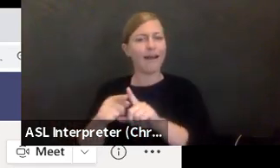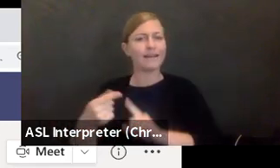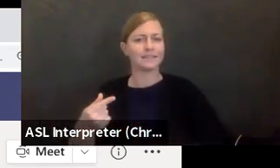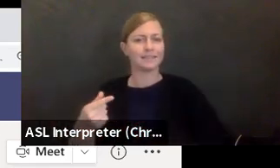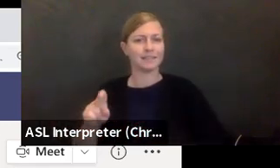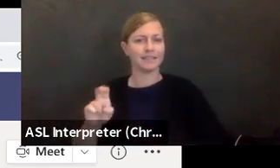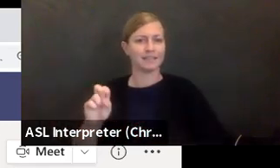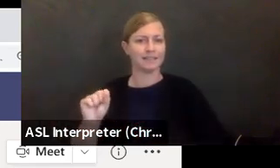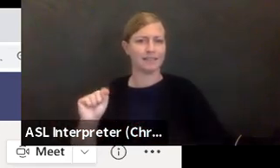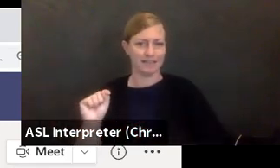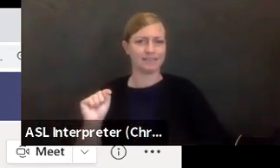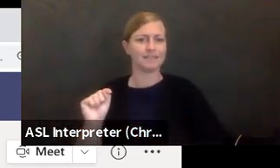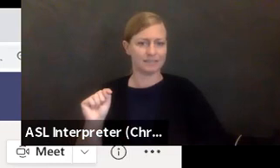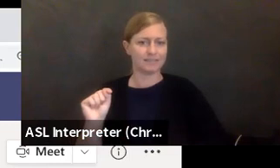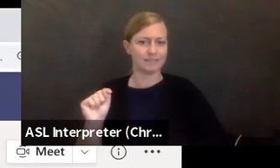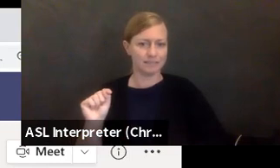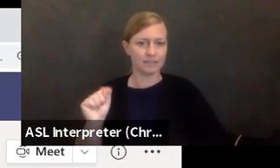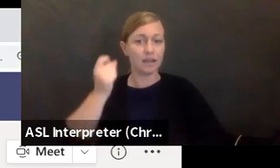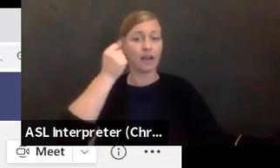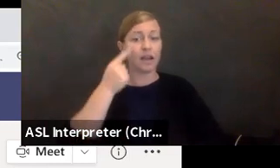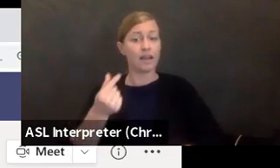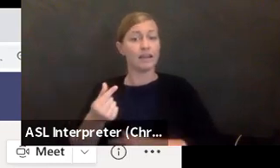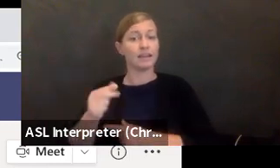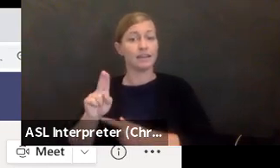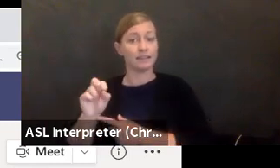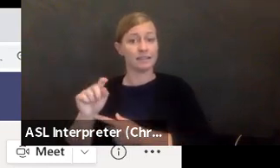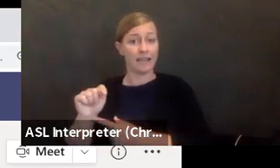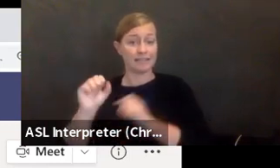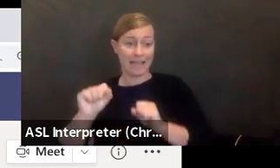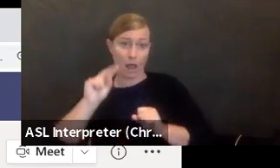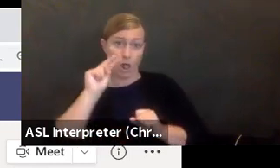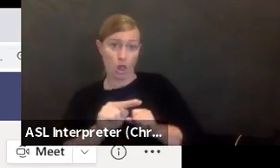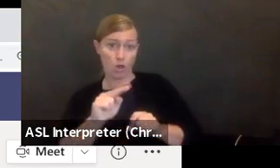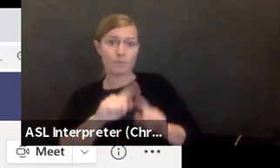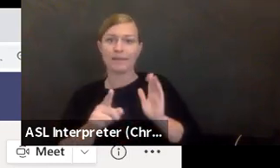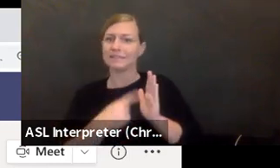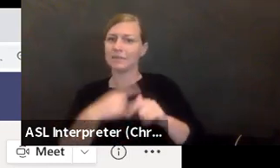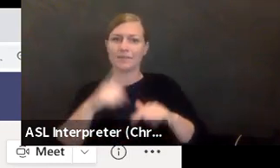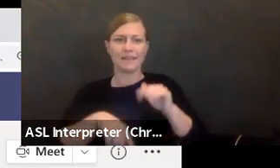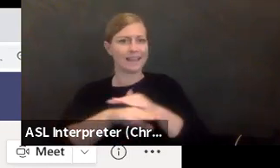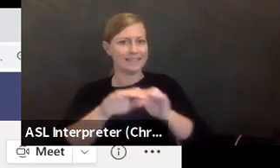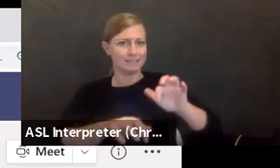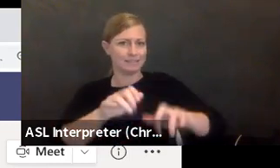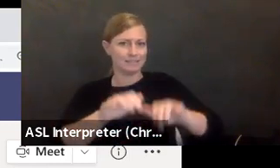turn off allowance of anybody with an outside email to join. My ESD has made it so anybody with an outside email